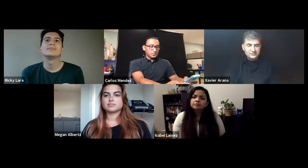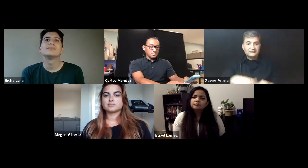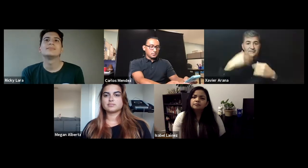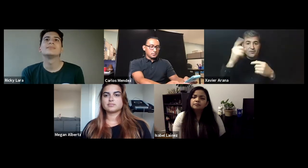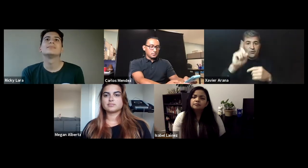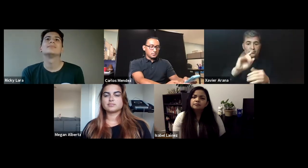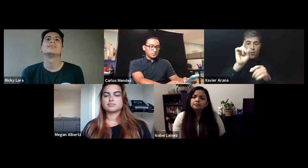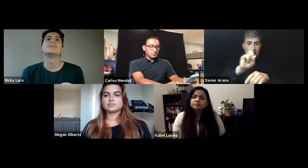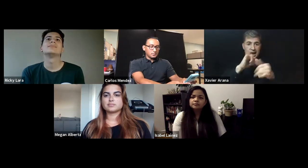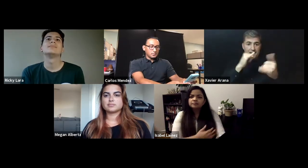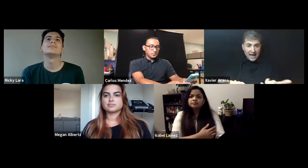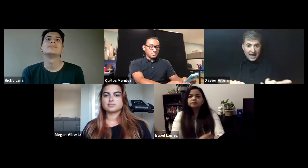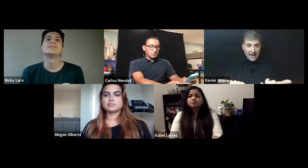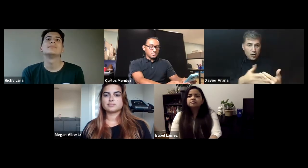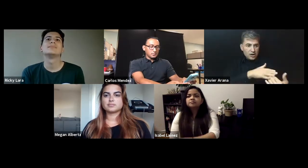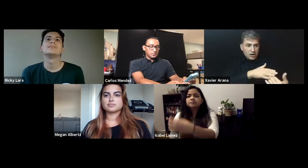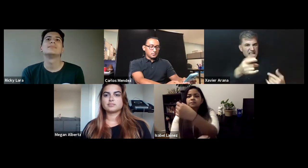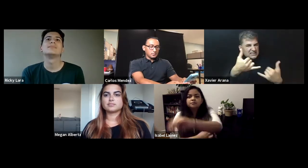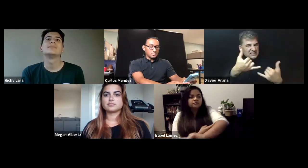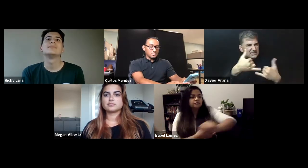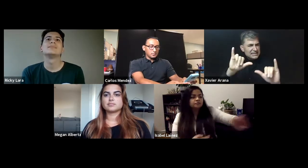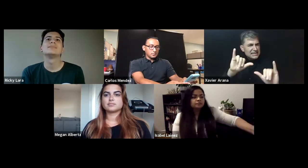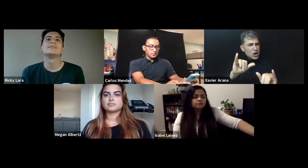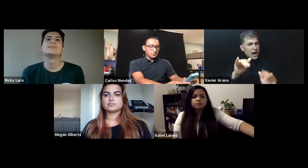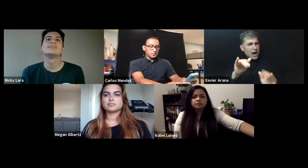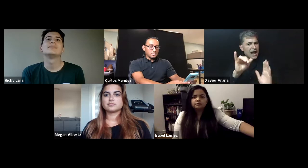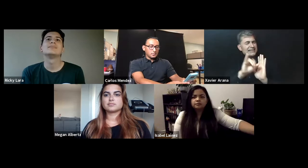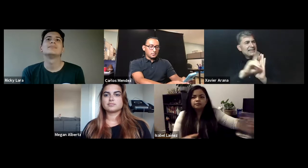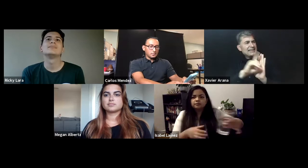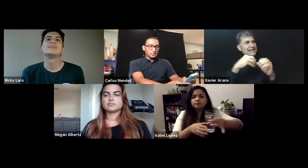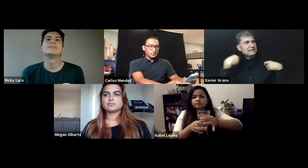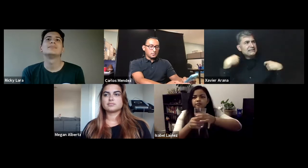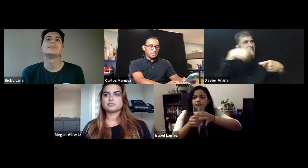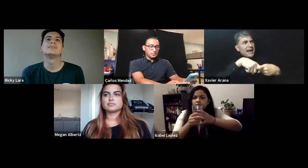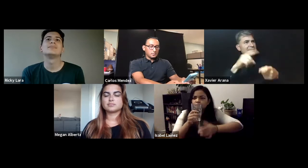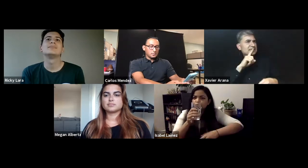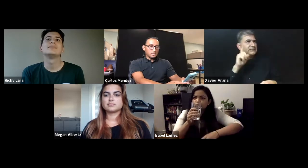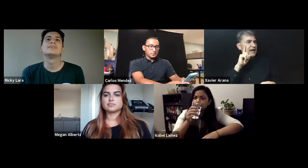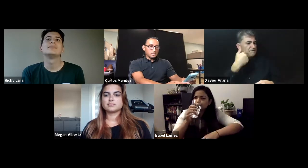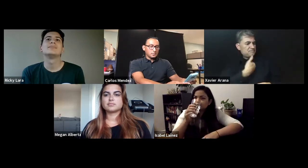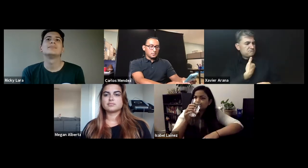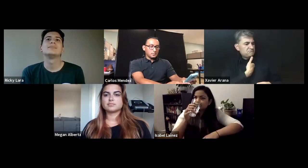you know, luckily I was able to find work, and like I mentioned, where I am now,